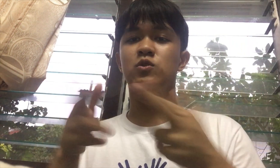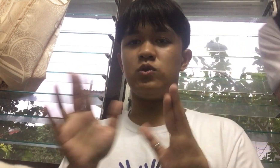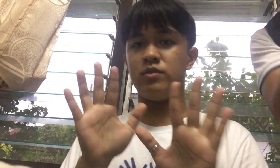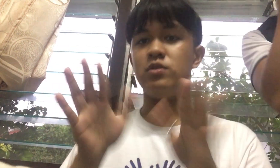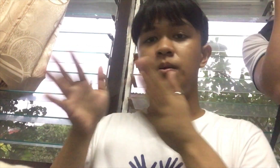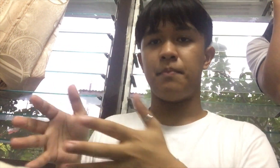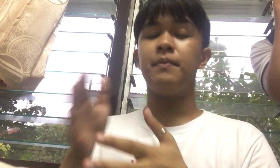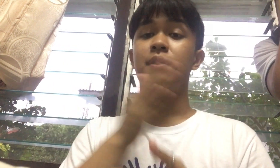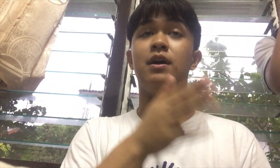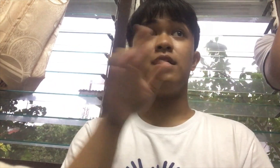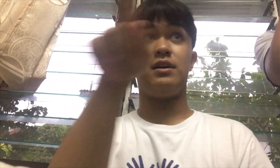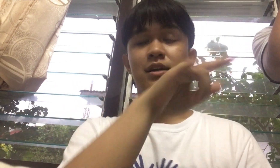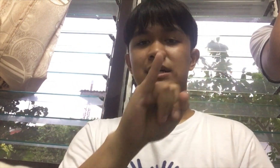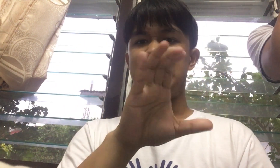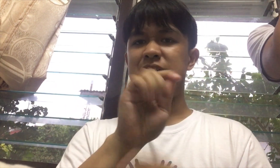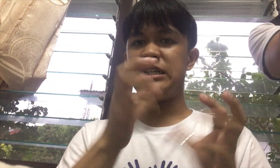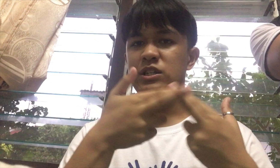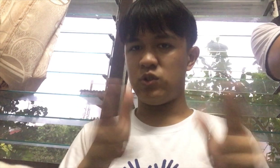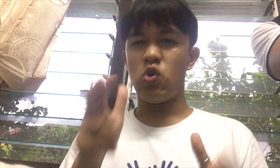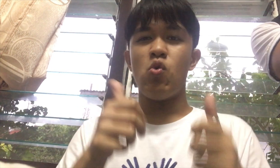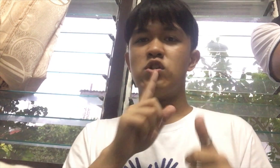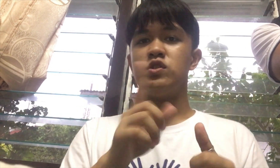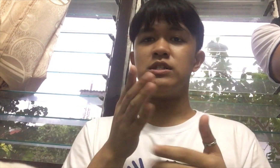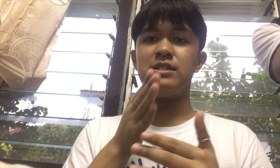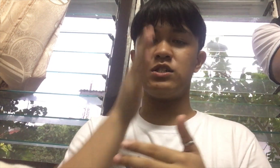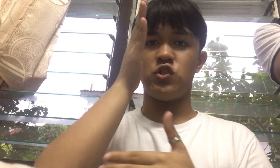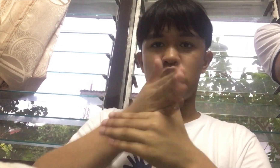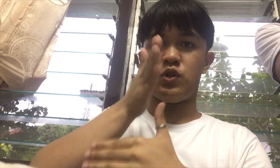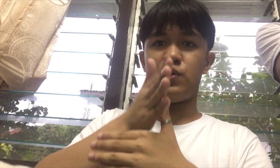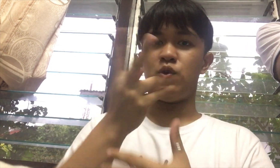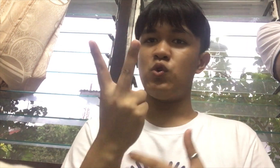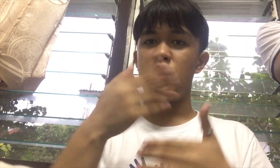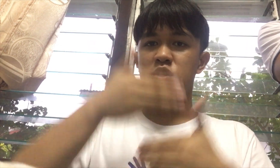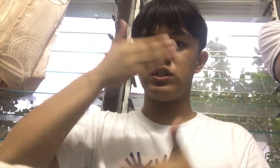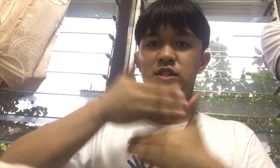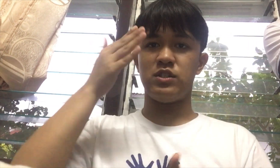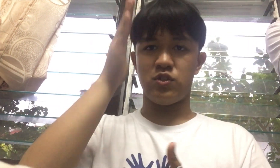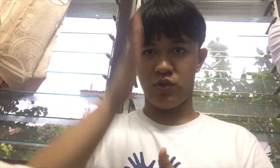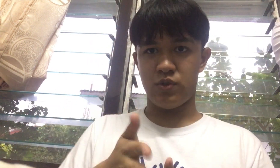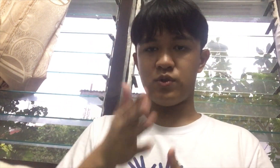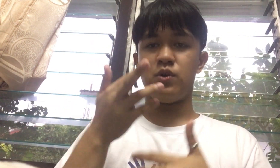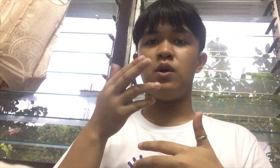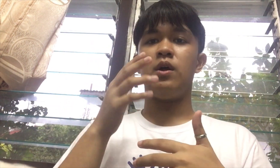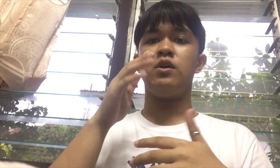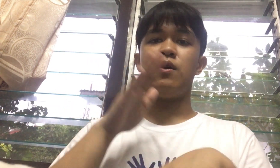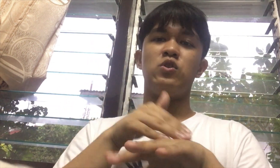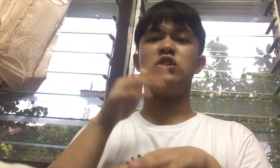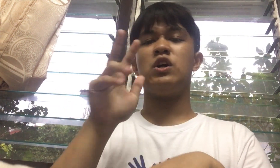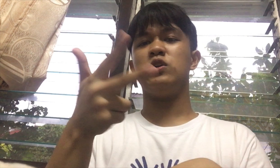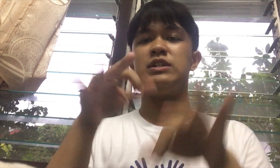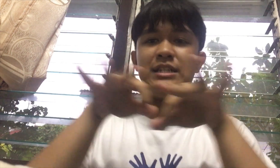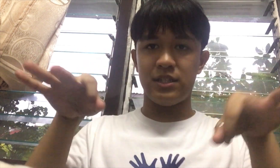while others are from ICT classmates which is between the wall on the 3rd floor in the building